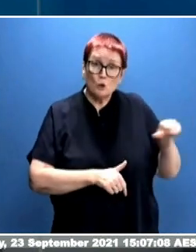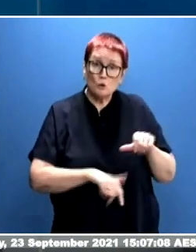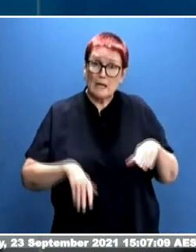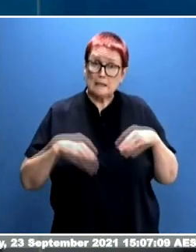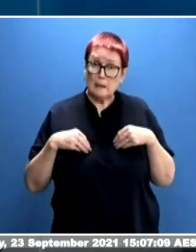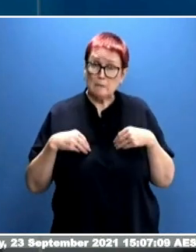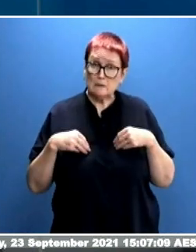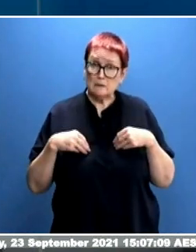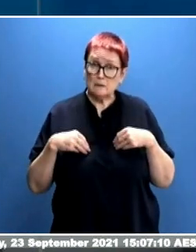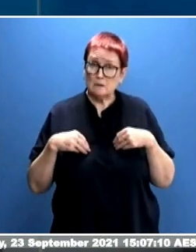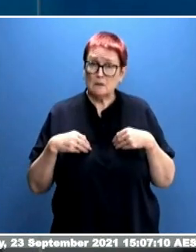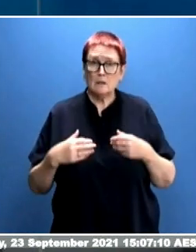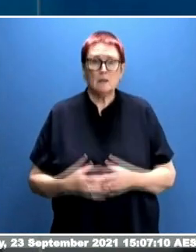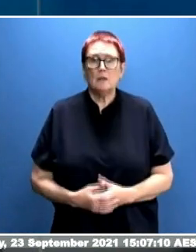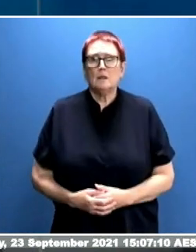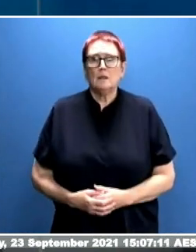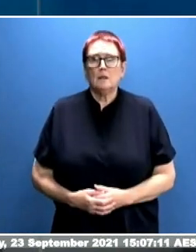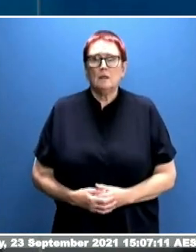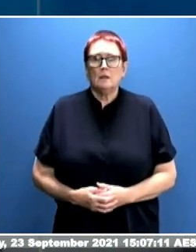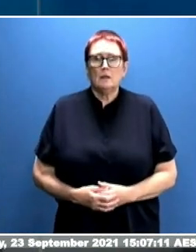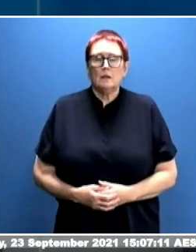Well, the Children's Court or the Youth Court needs to accept that.